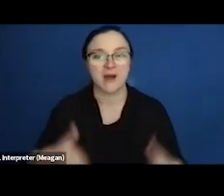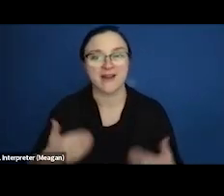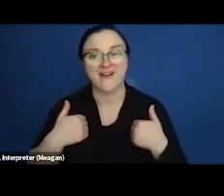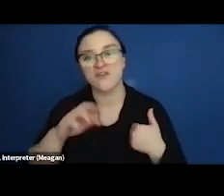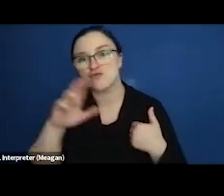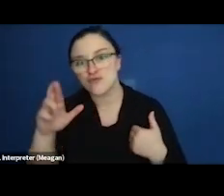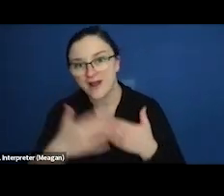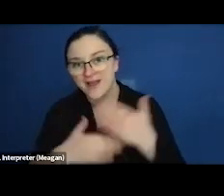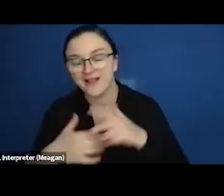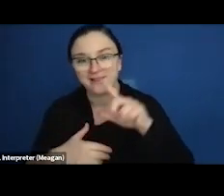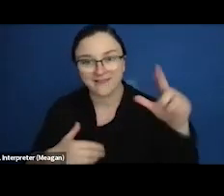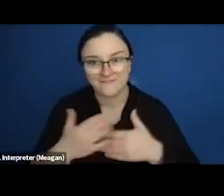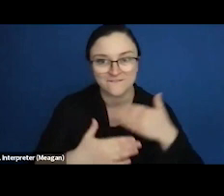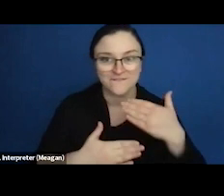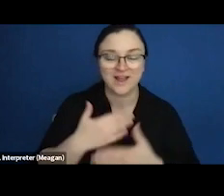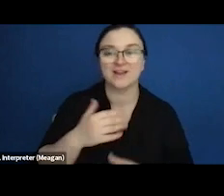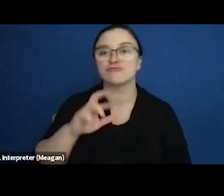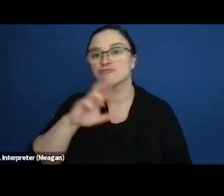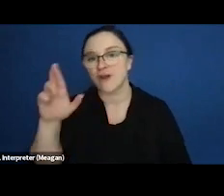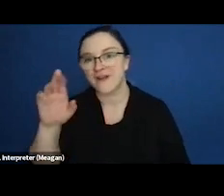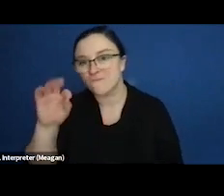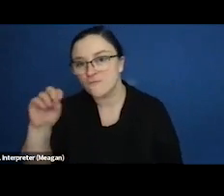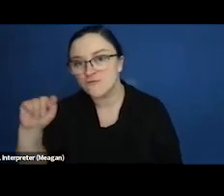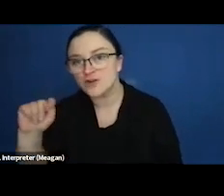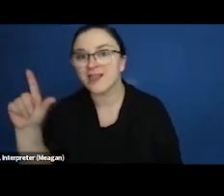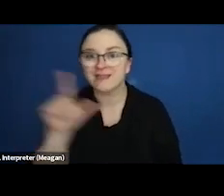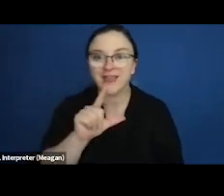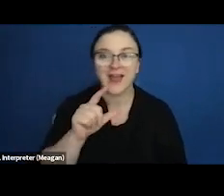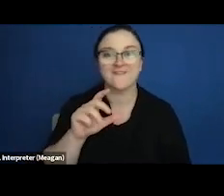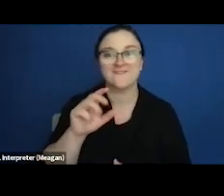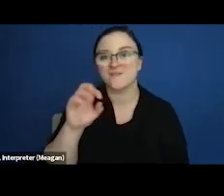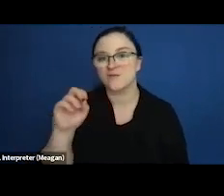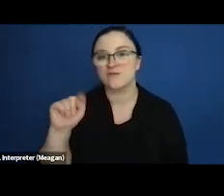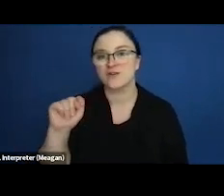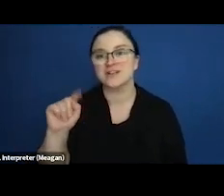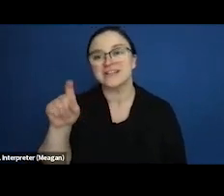a right foot and a left foot. It's the same thing. We really need to be able to have quantitative,